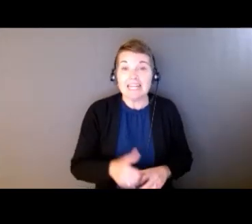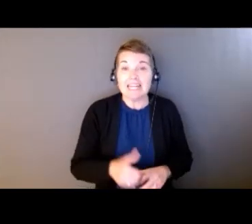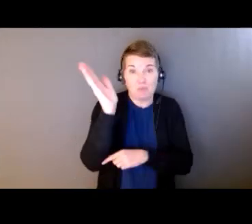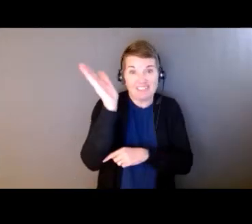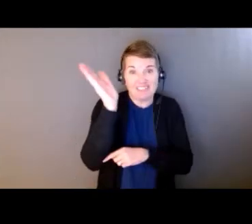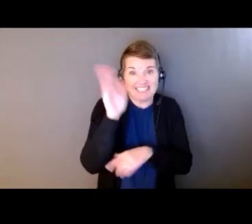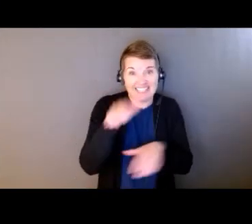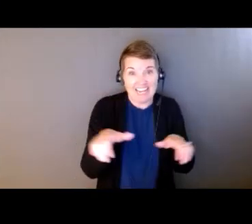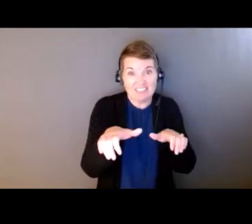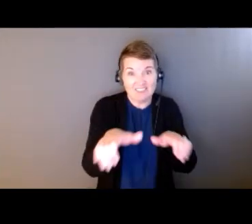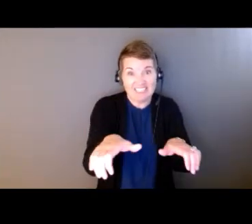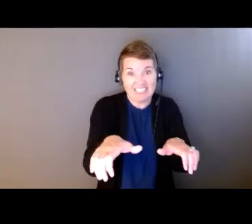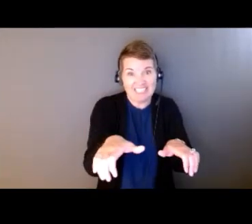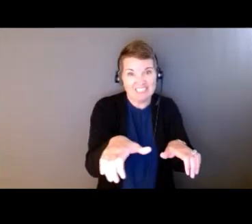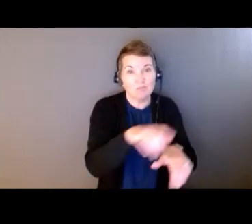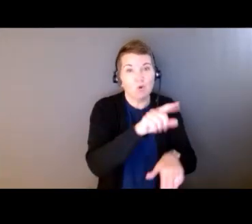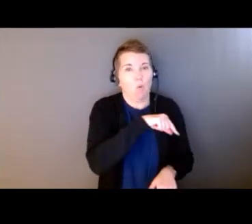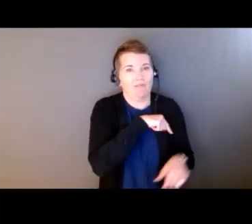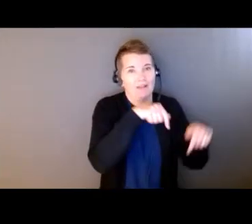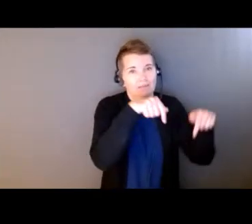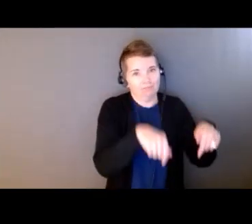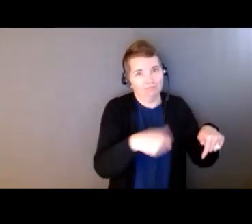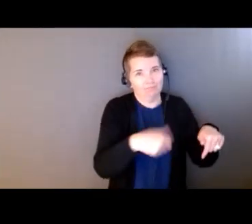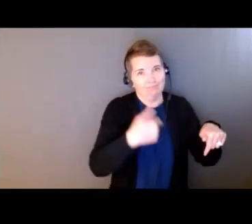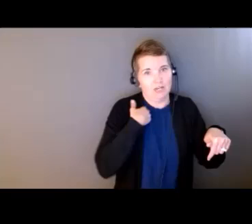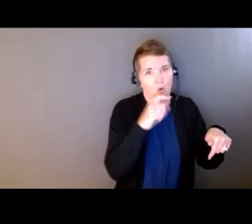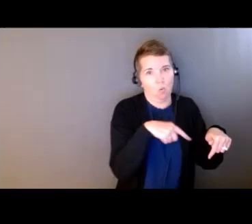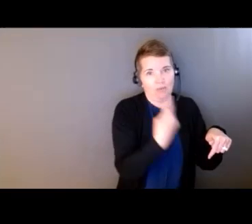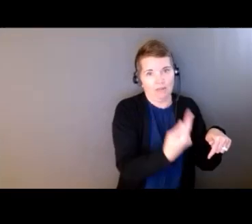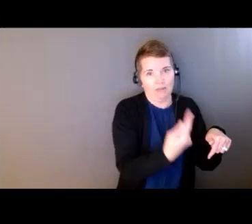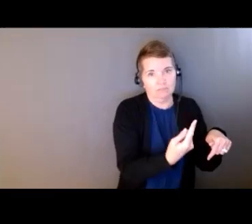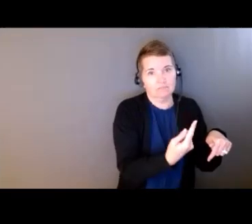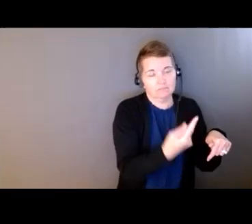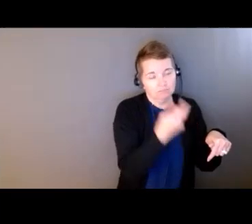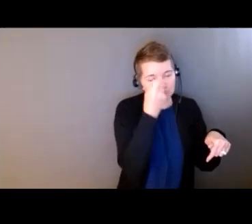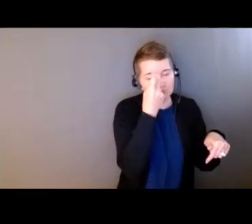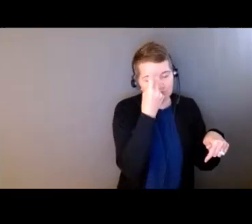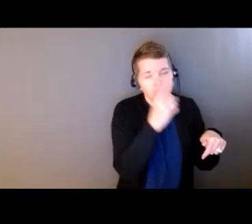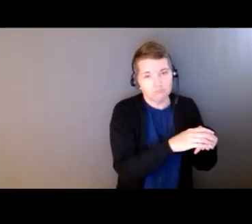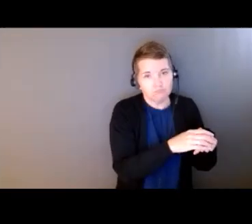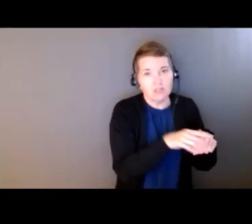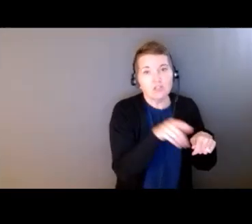this be the case, applicants might further describe their own capacity and experience